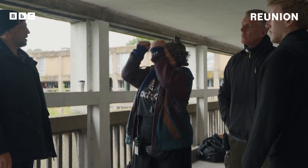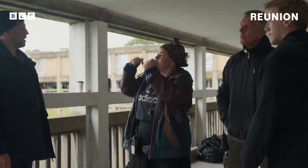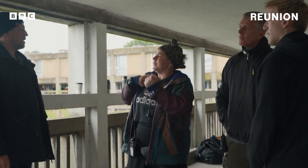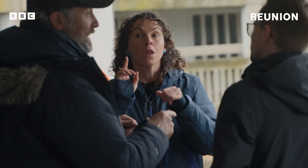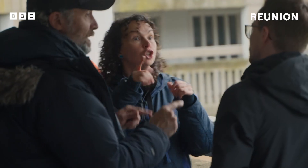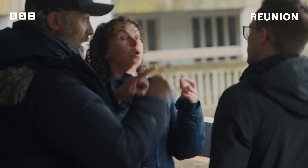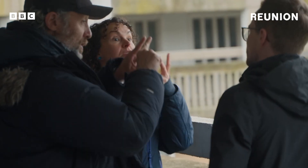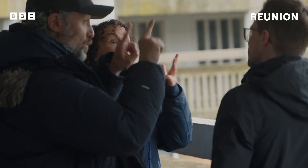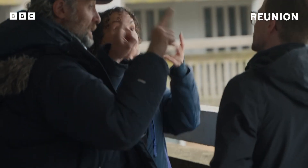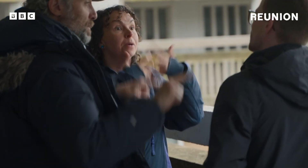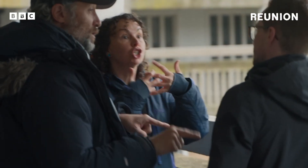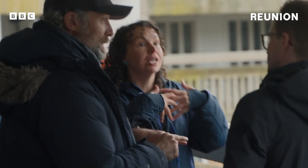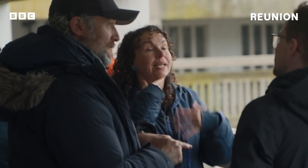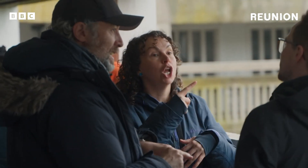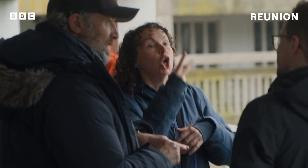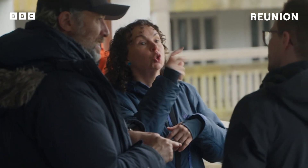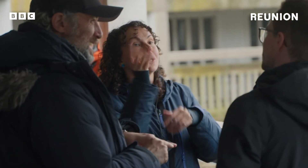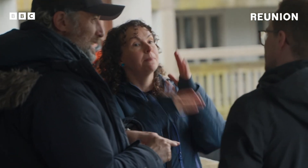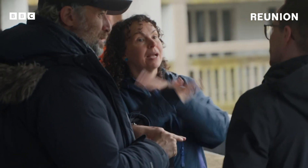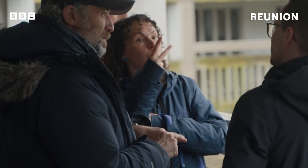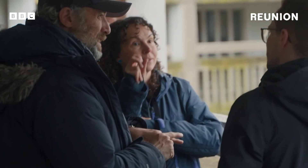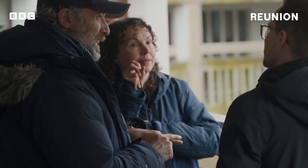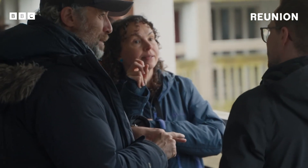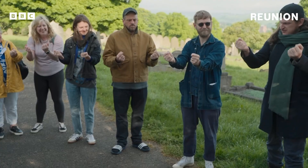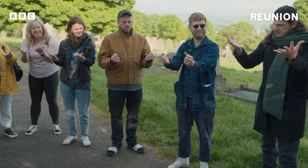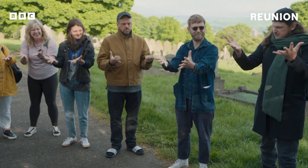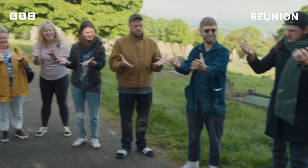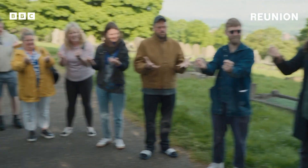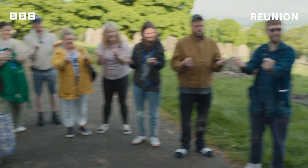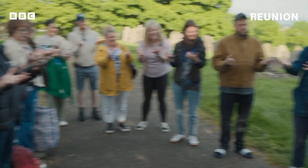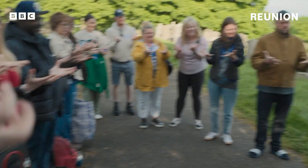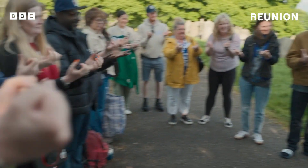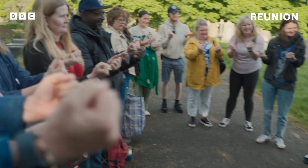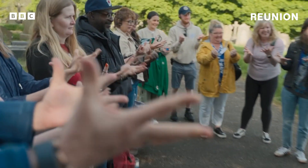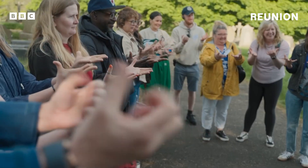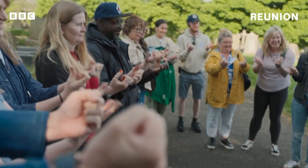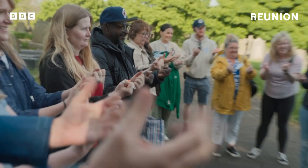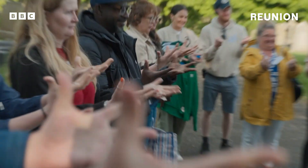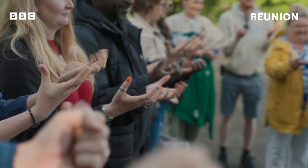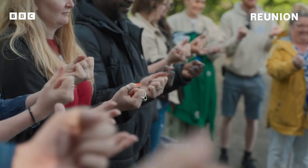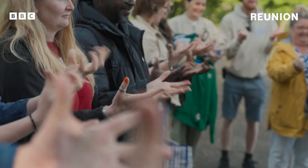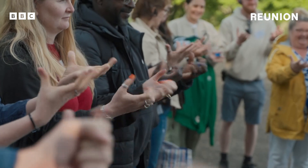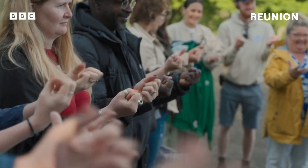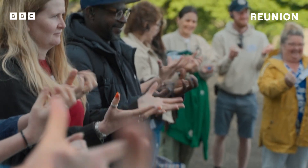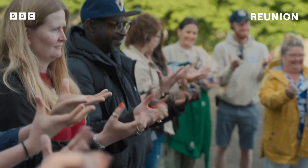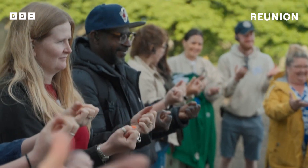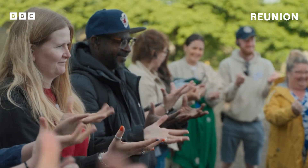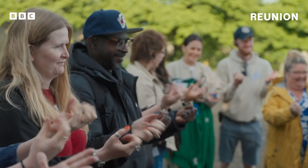you know, because it's not just actors who are deaf. There's also crew members. Everyone's having to communicate with each other,